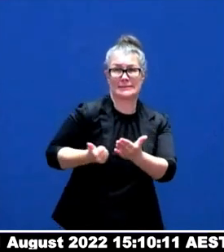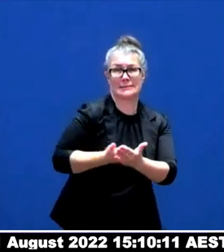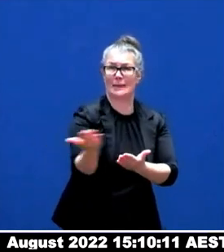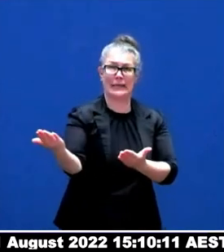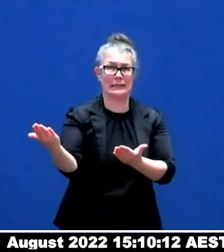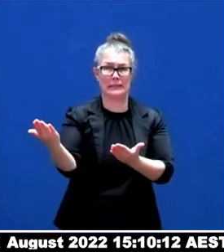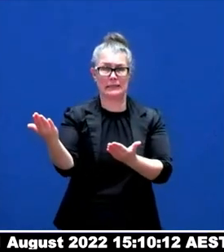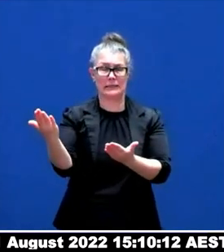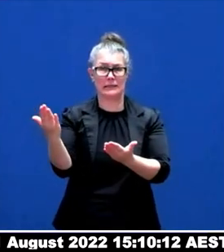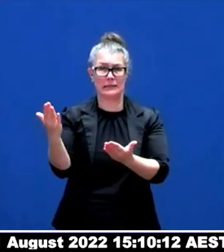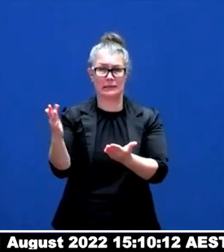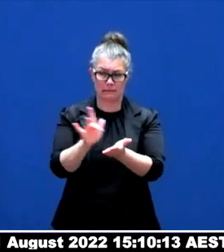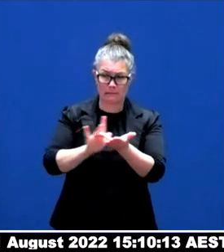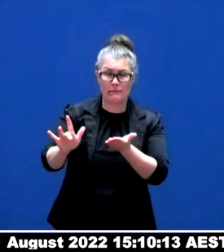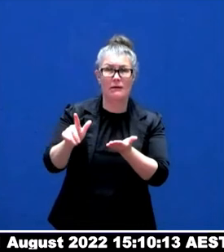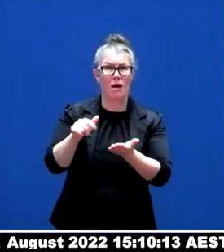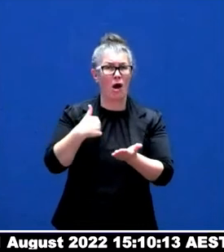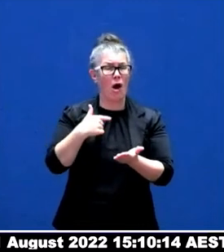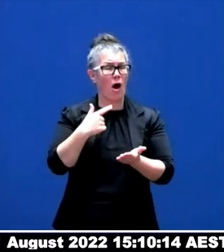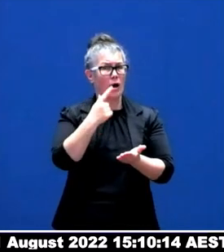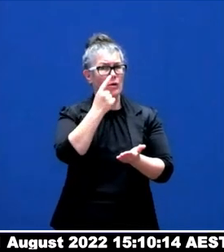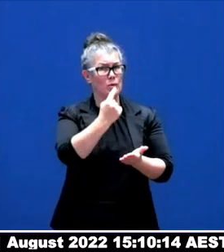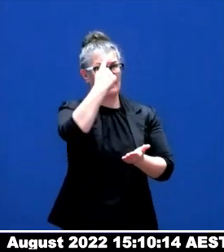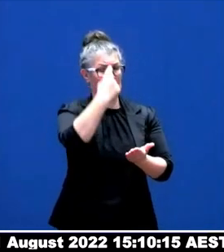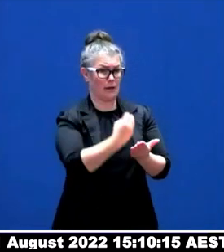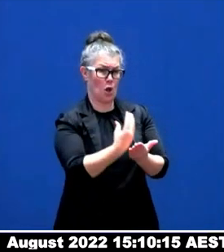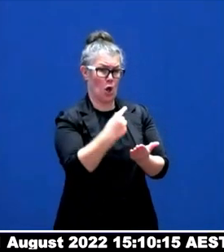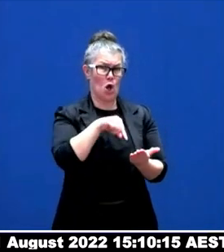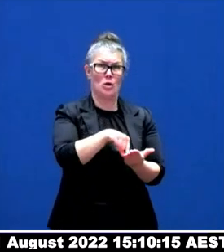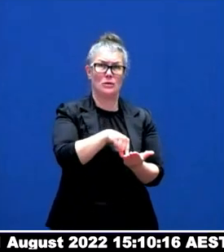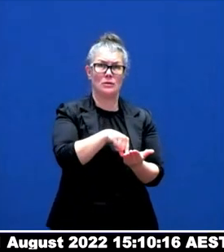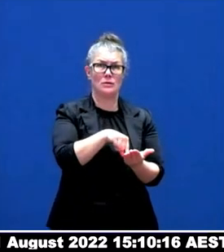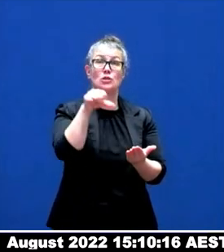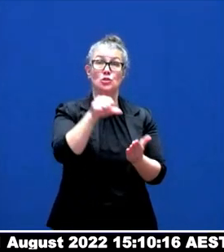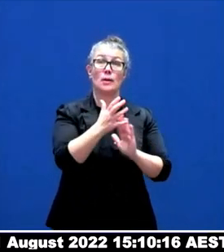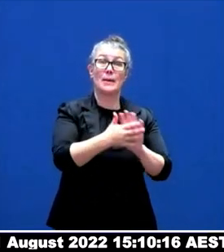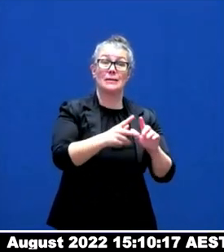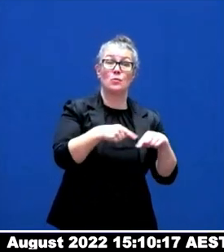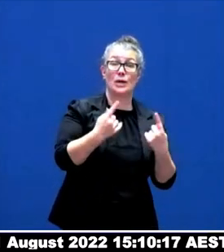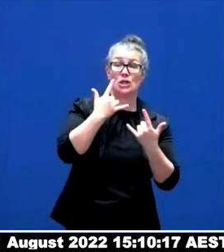I imagine there would have been alert on that. And that alert should trigger our check-in, at least a phone call.